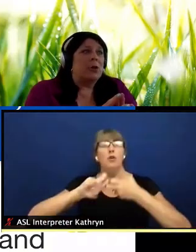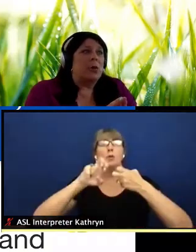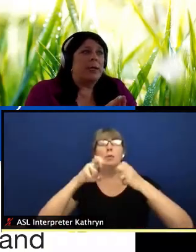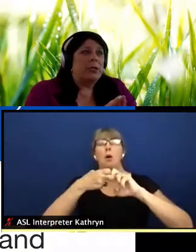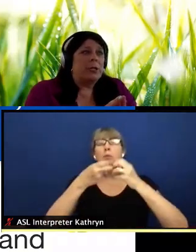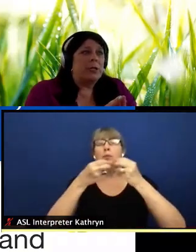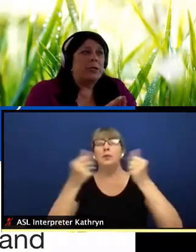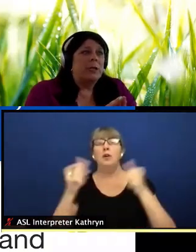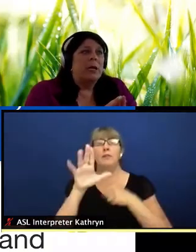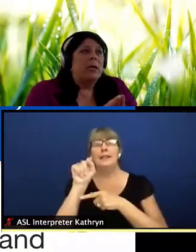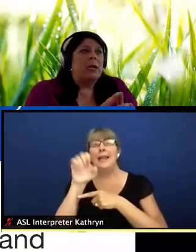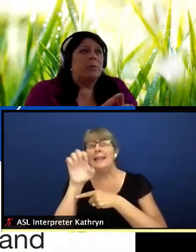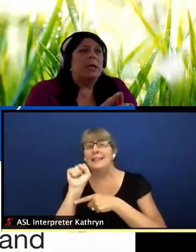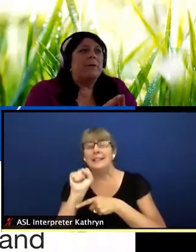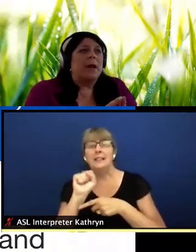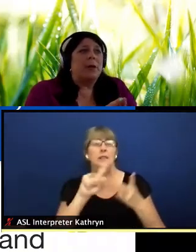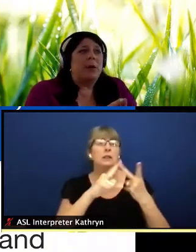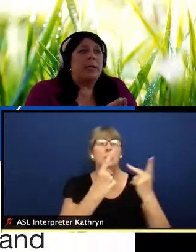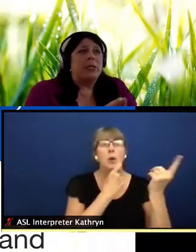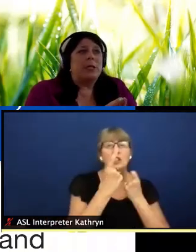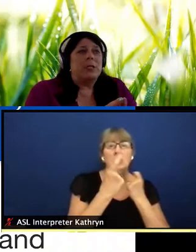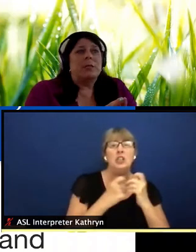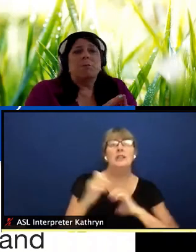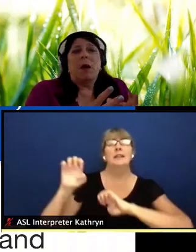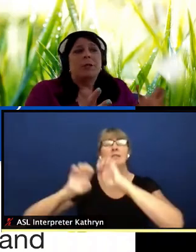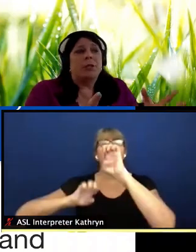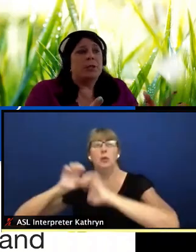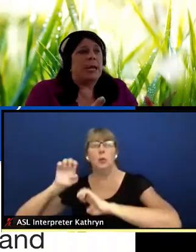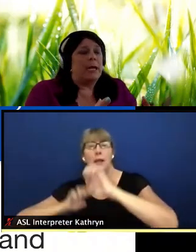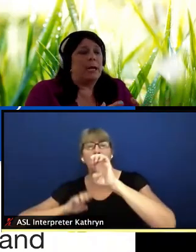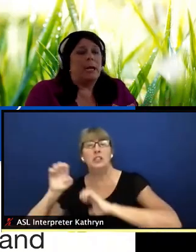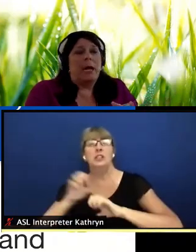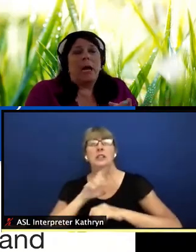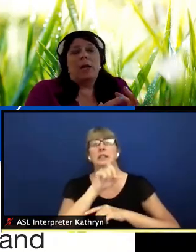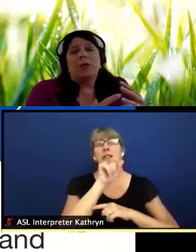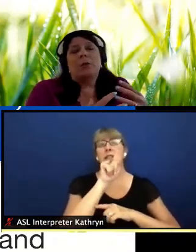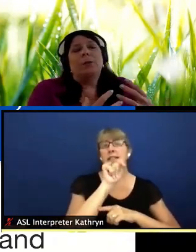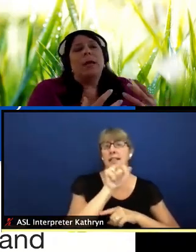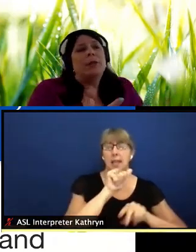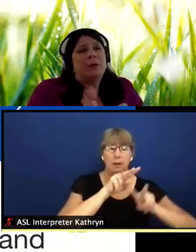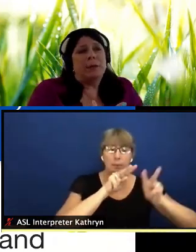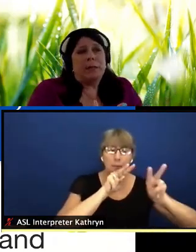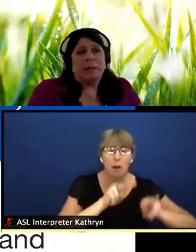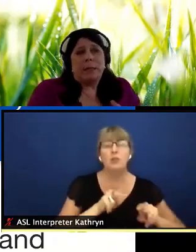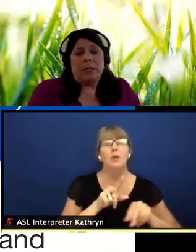or questions, complete evaluations monitor data. There's a plethora of things that they